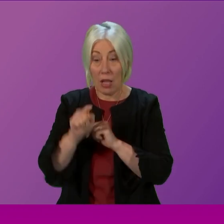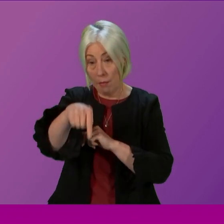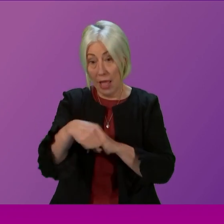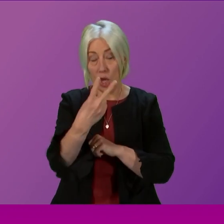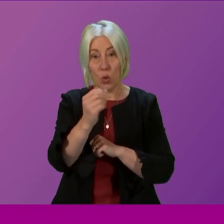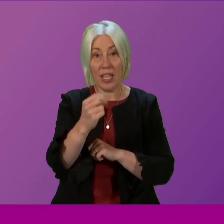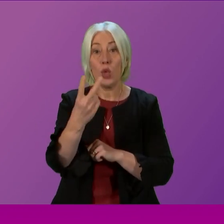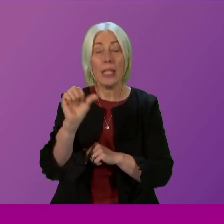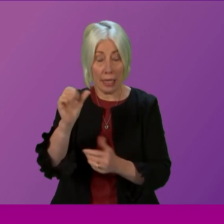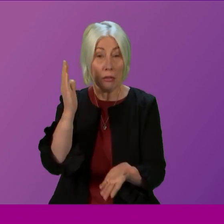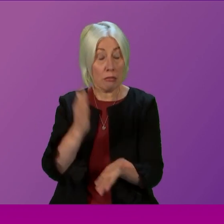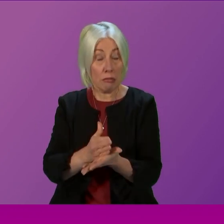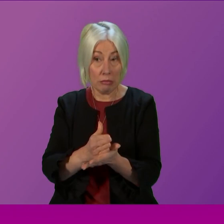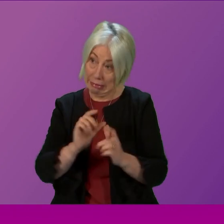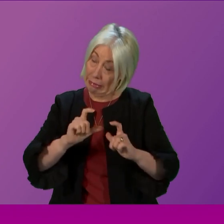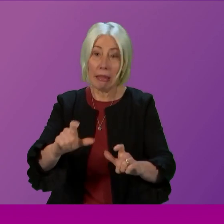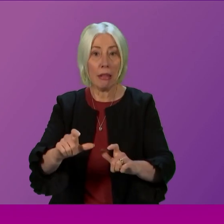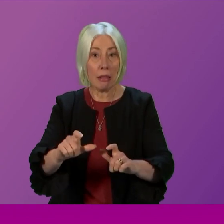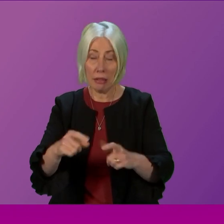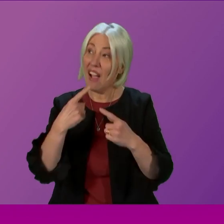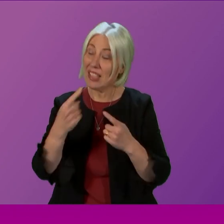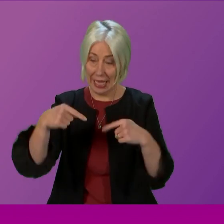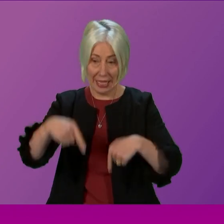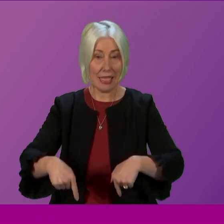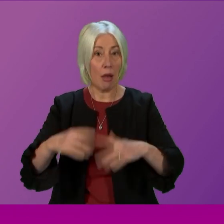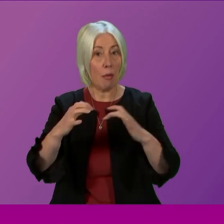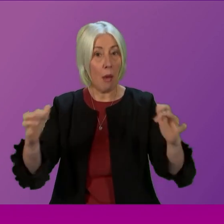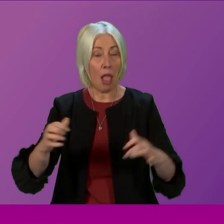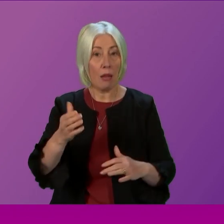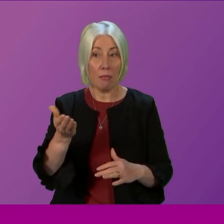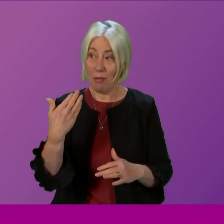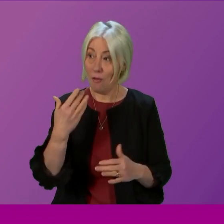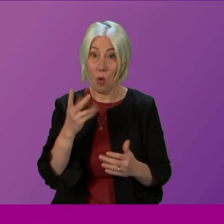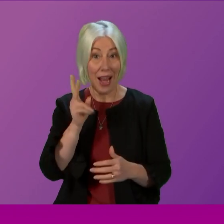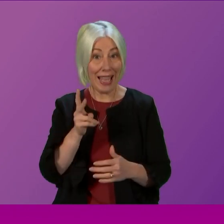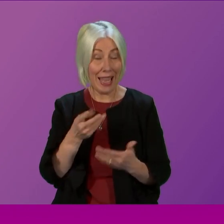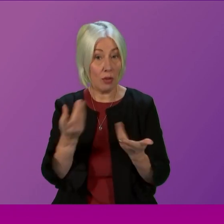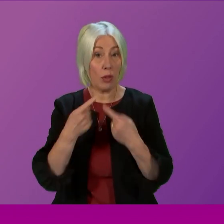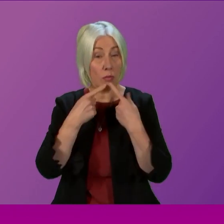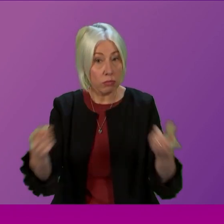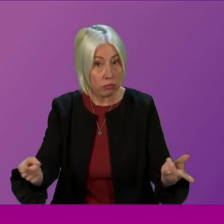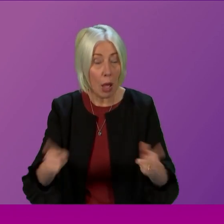stands. I have said that in the Parliament before and I say it again today. I stress